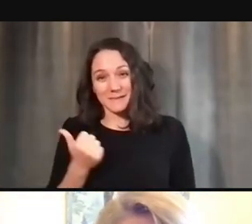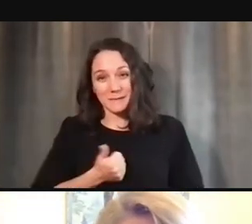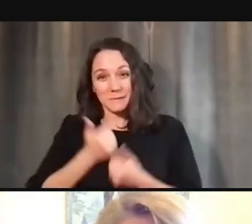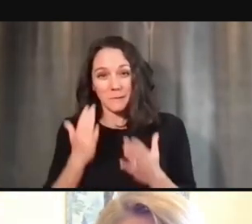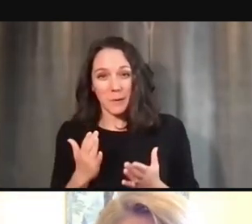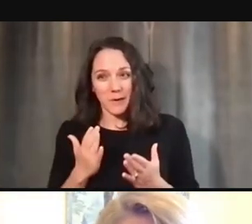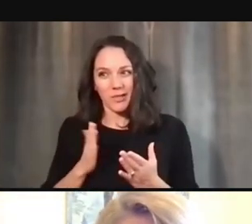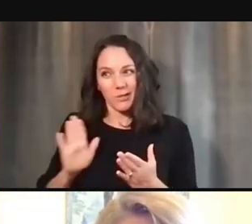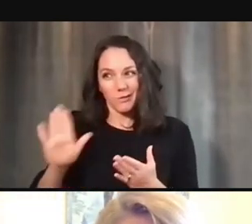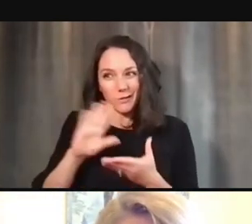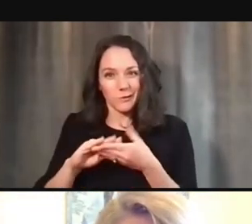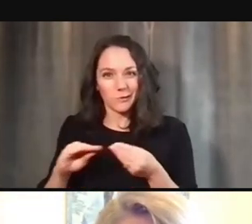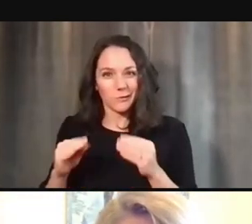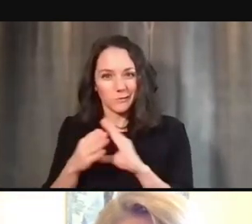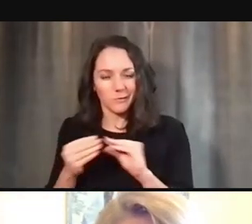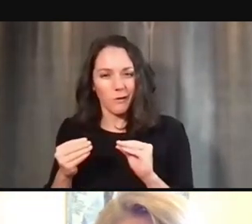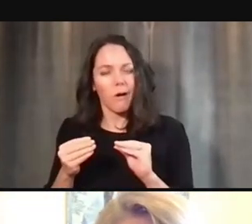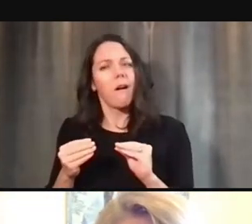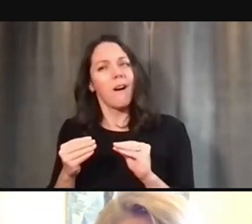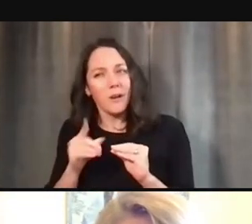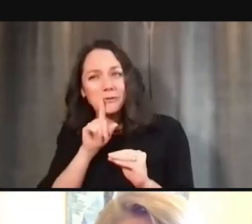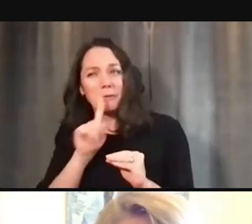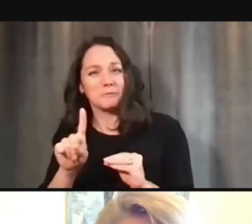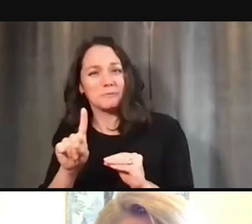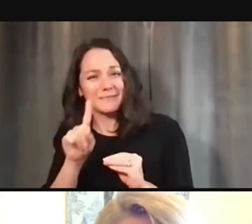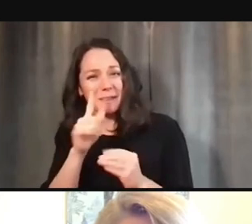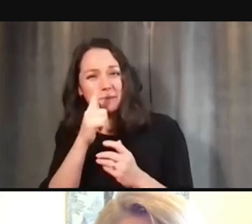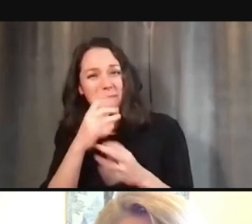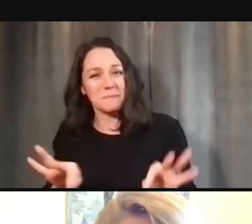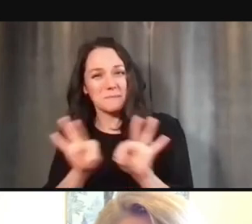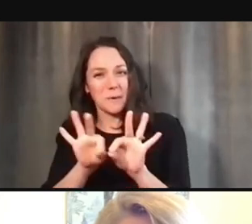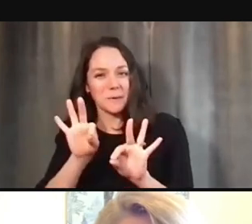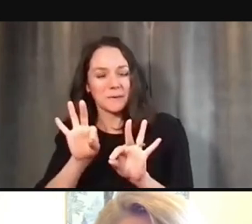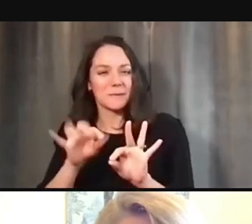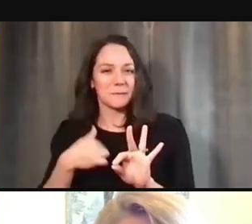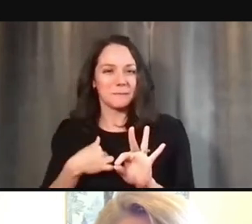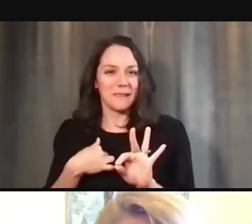The story from the PreK teacher or the suicide line.